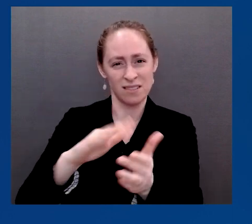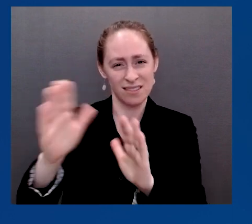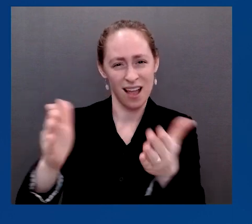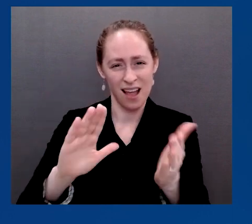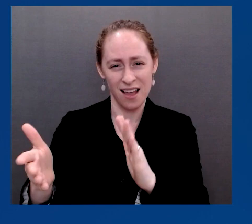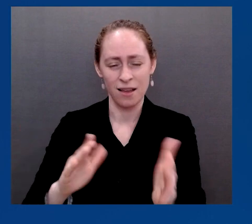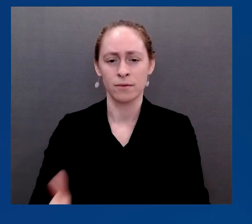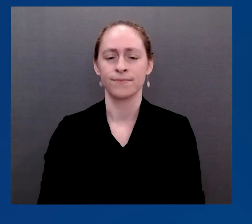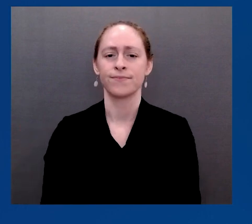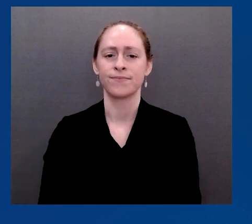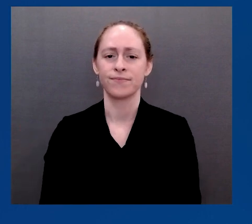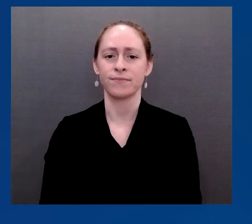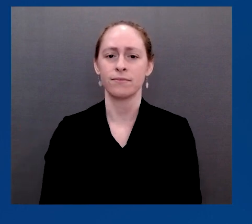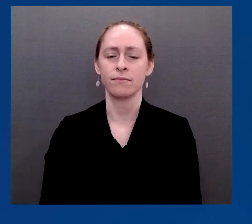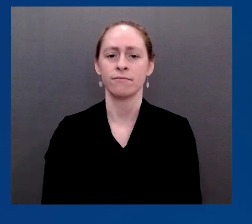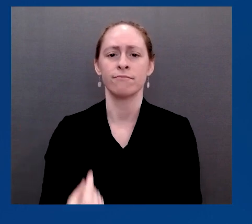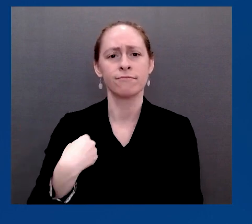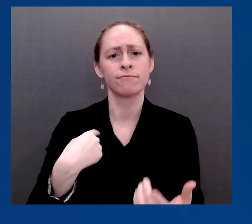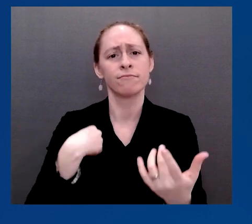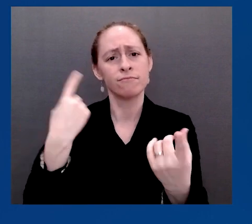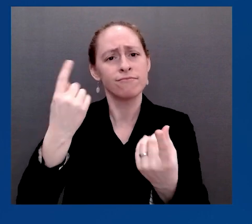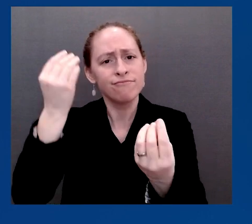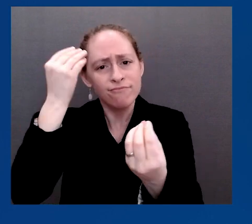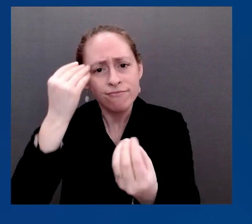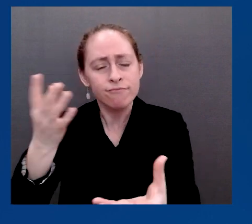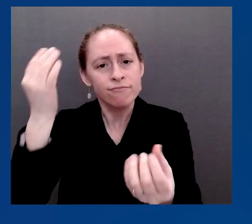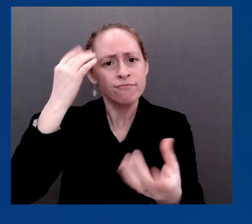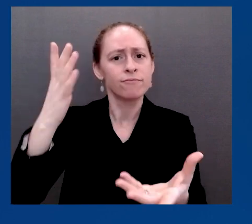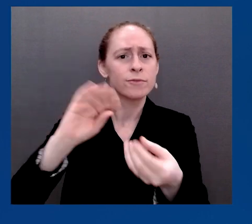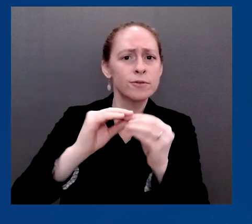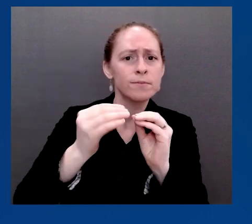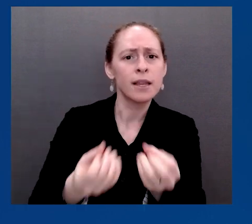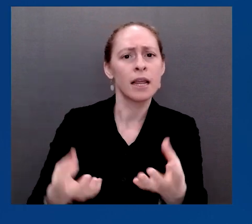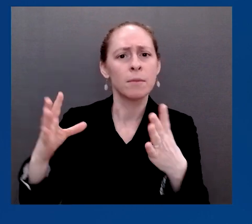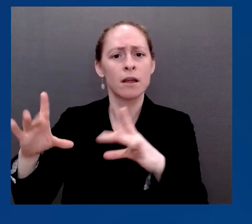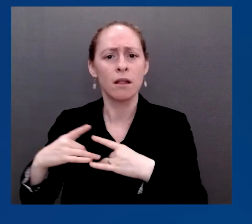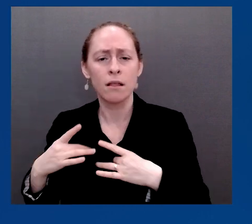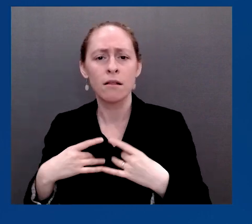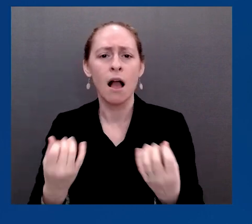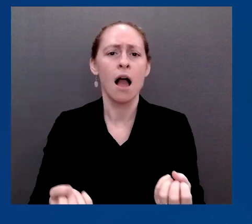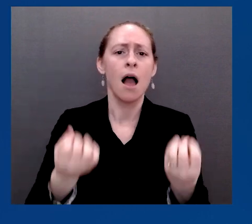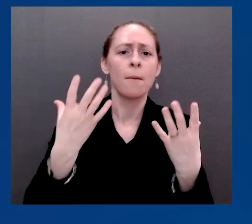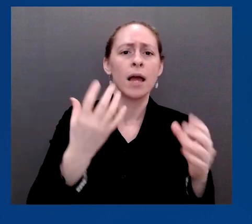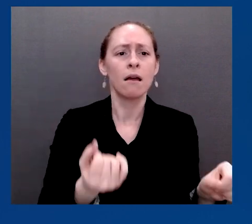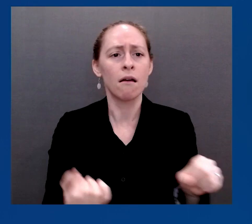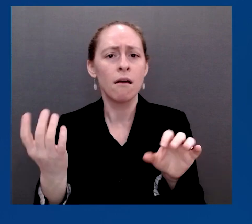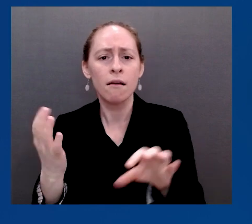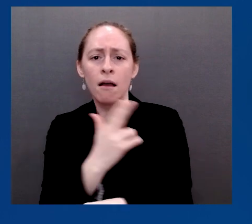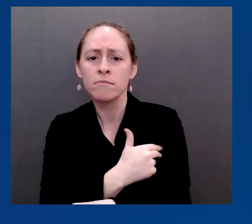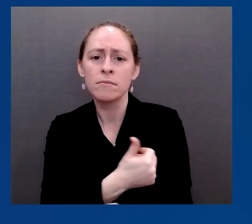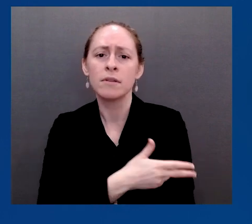and the number of deaths. Much of the data I readily share is because we have made huge strides in our ability